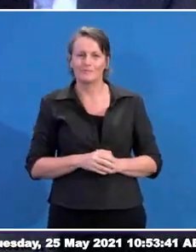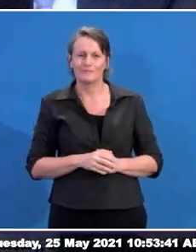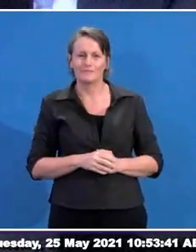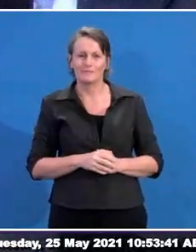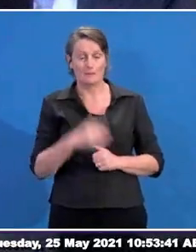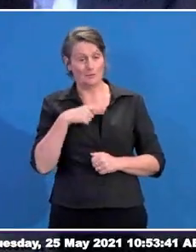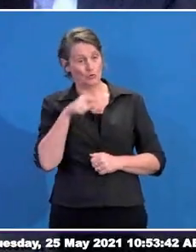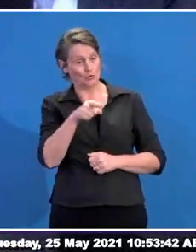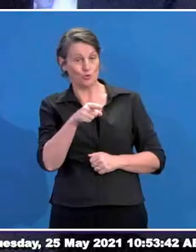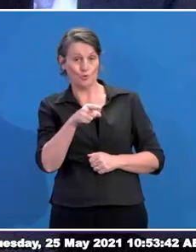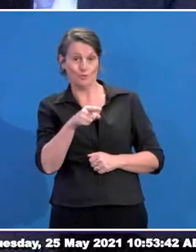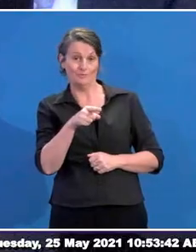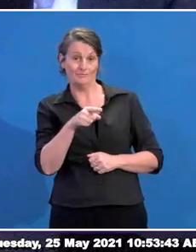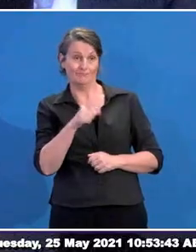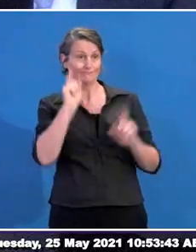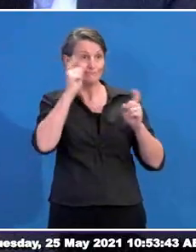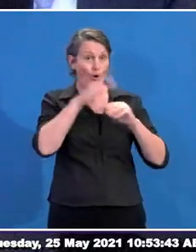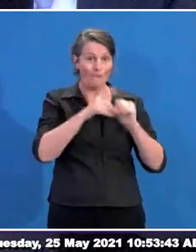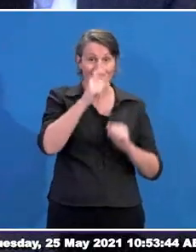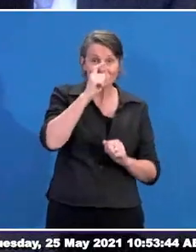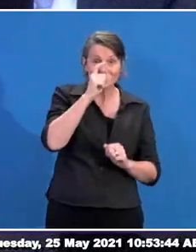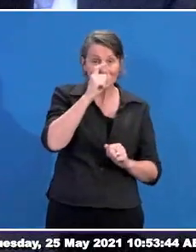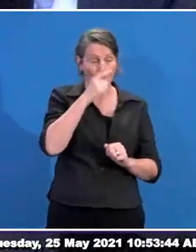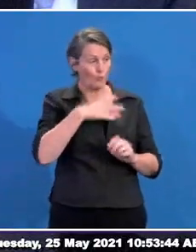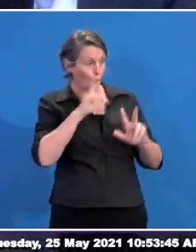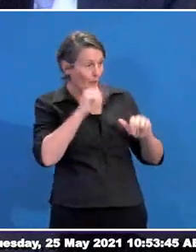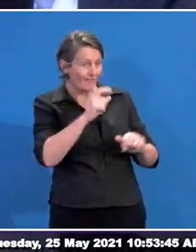as a guardian for Melissa, in the sense of actually being heard?